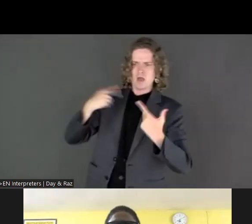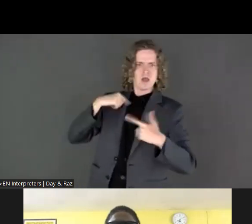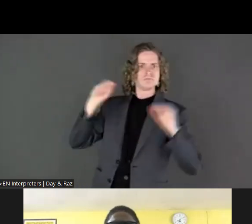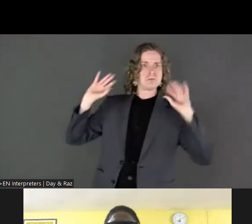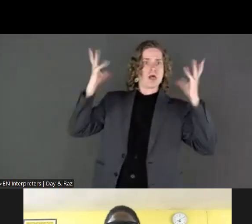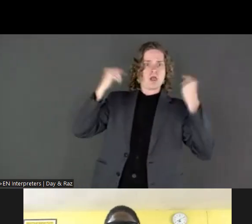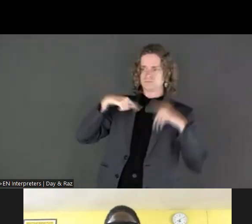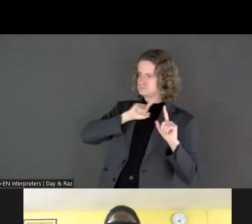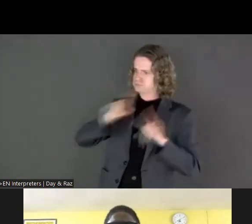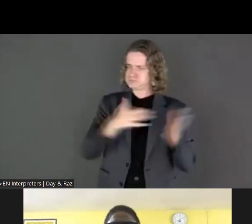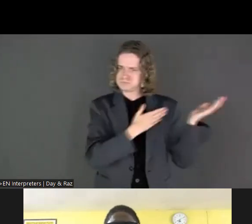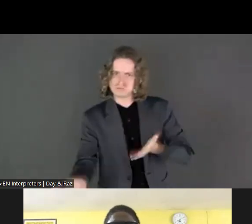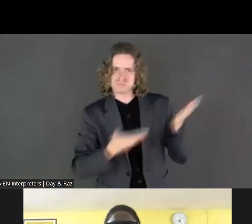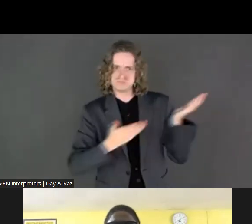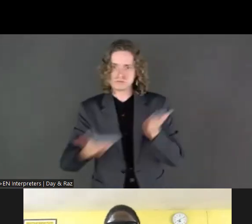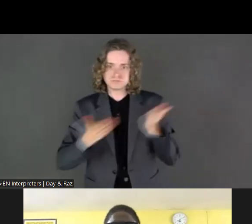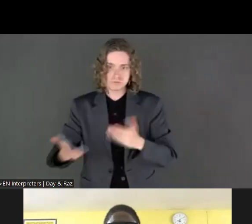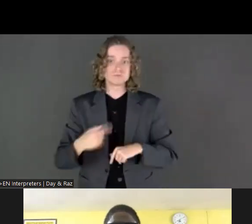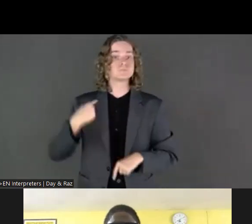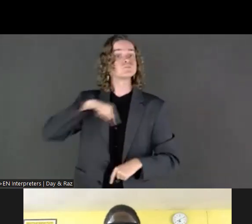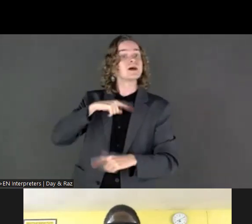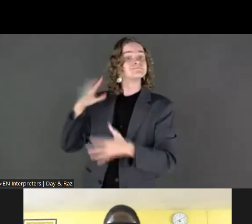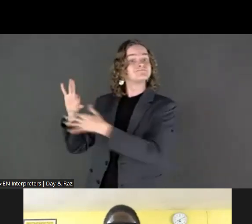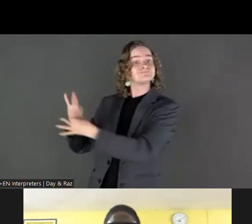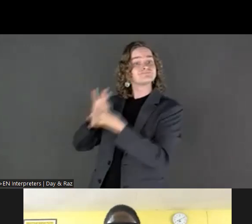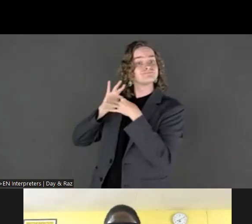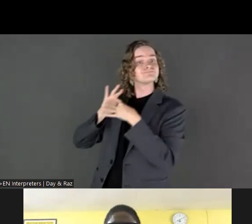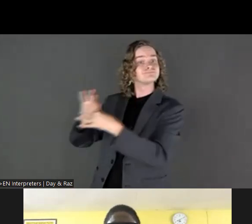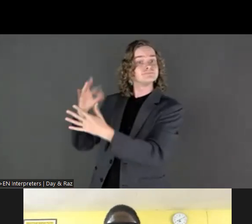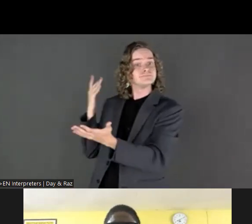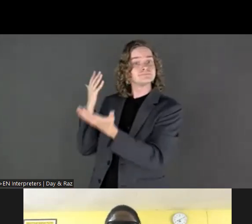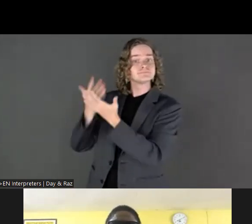Reference Group over the last two years and support some of their efforts on implementation